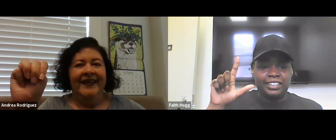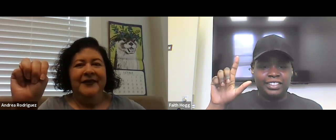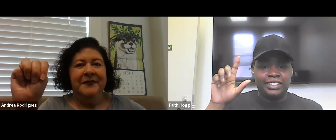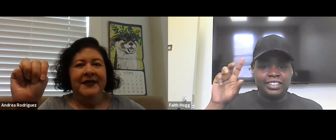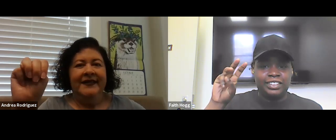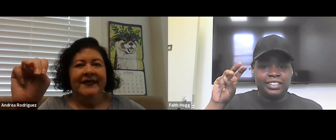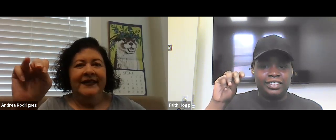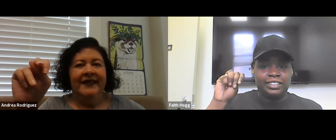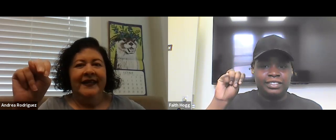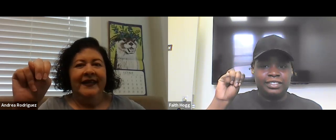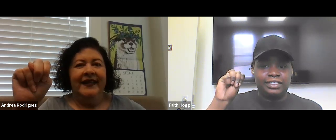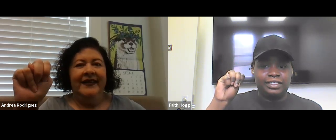M. N.